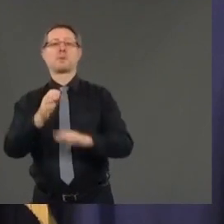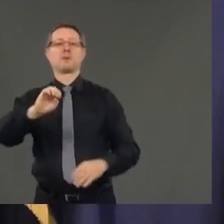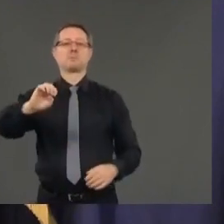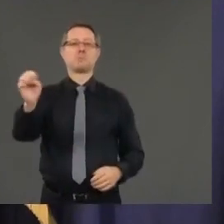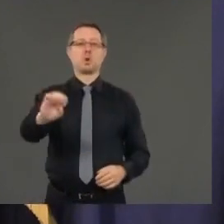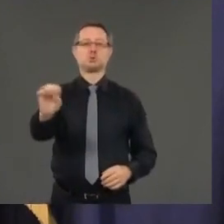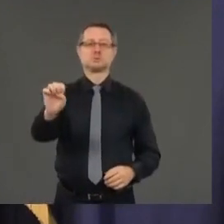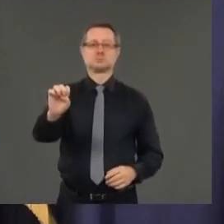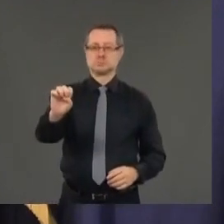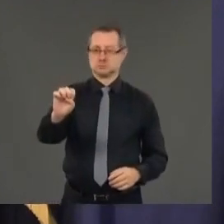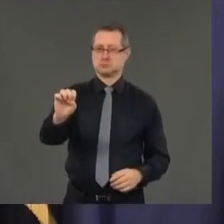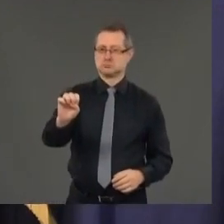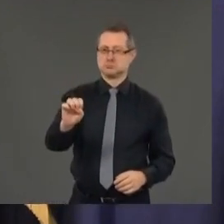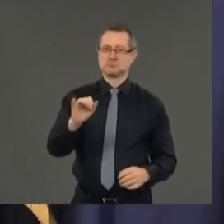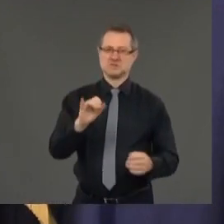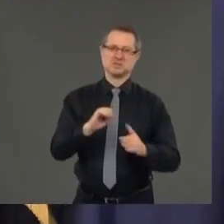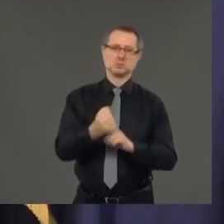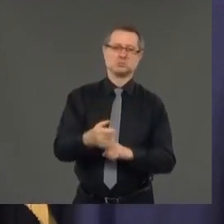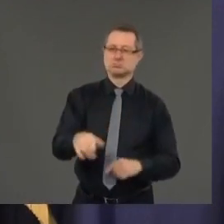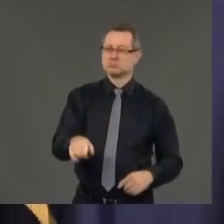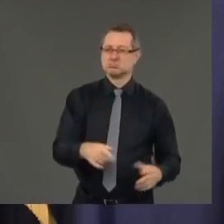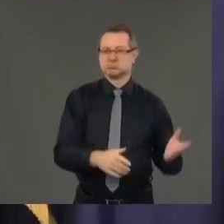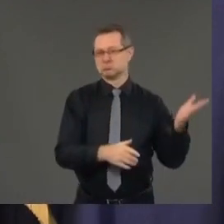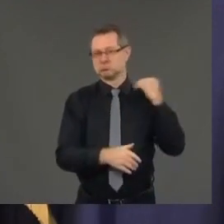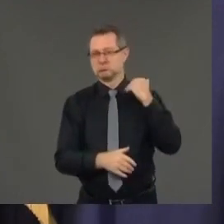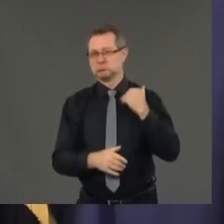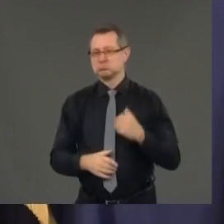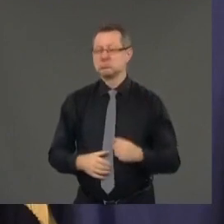HAD CONTINUED THAT, I BELIEVE,